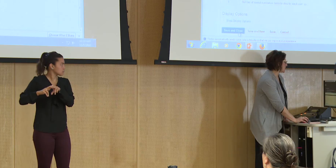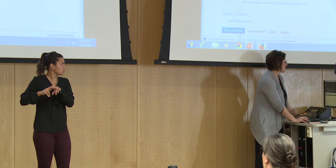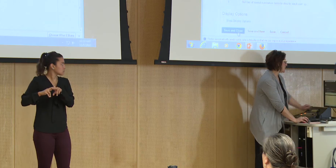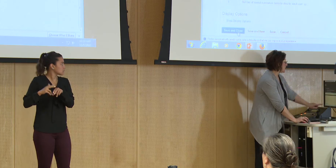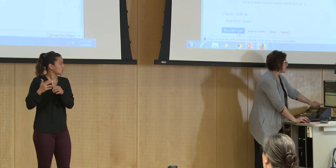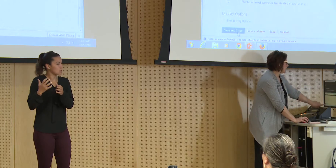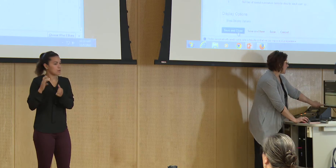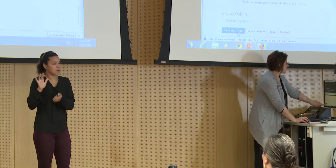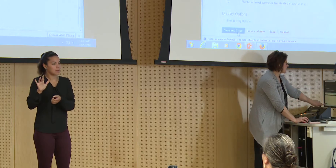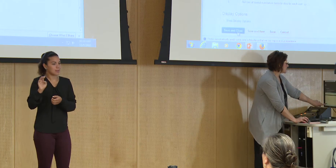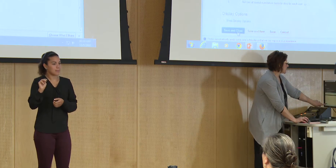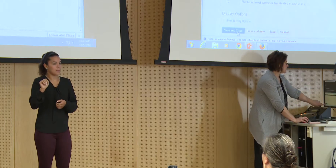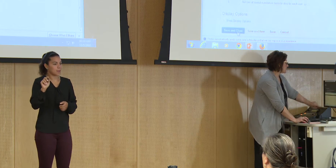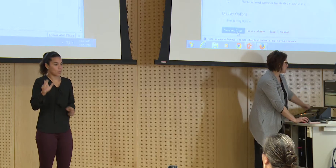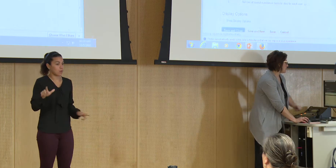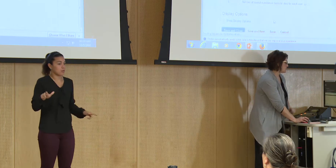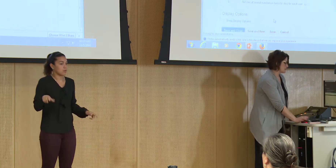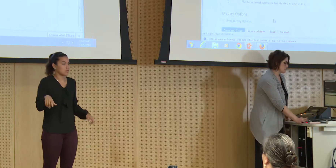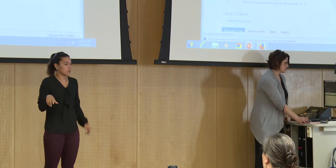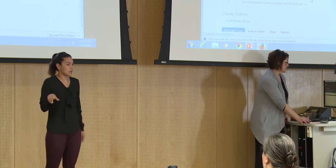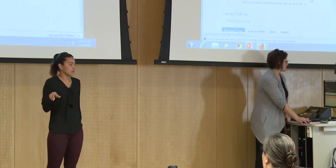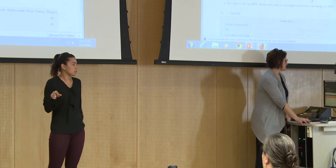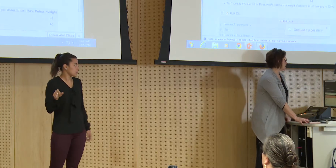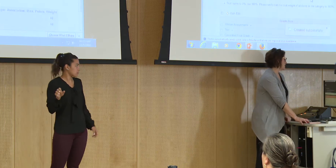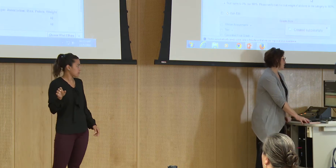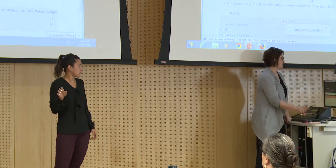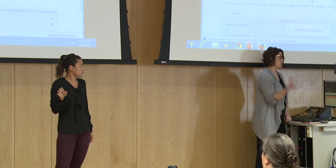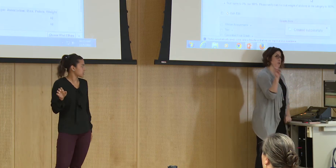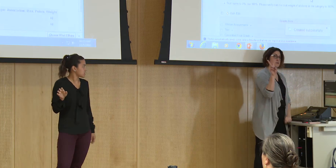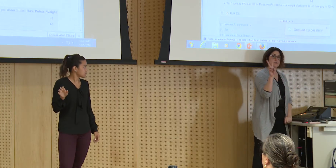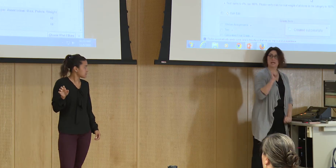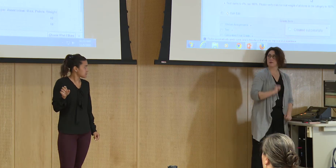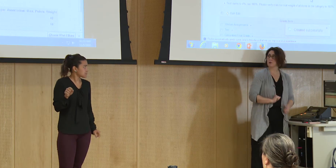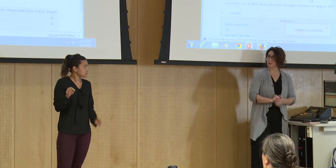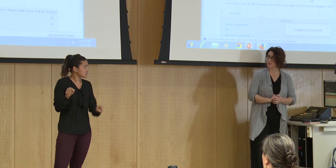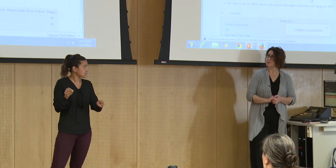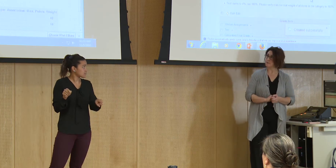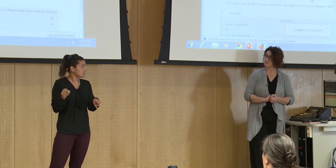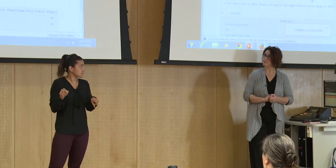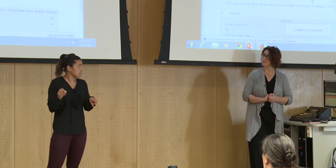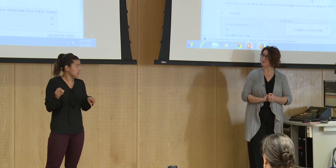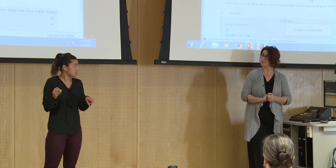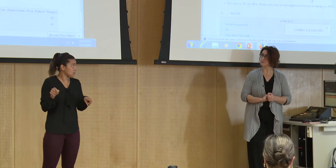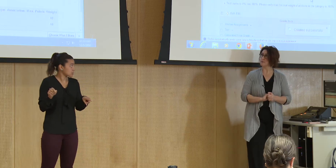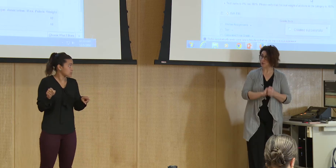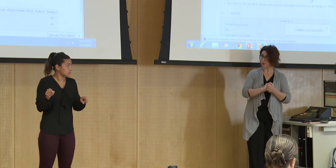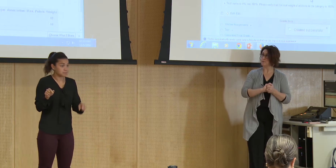I'm going to save and close. And this is the...only two categories. "Can I ask a question?"